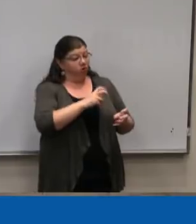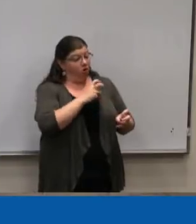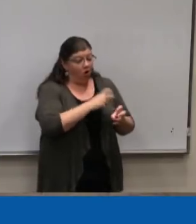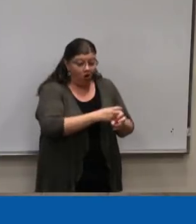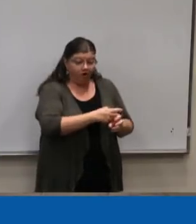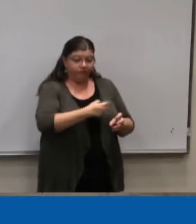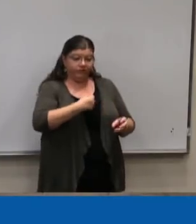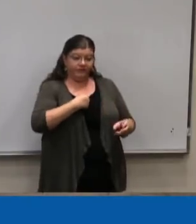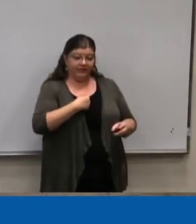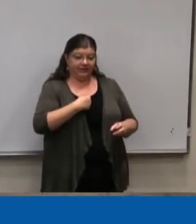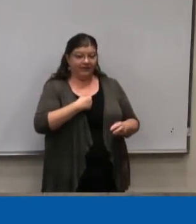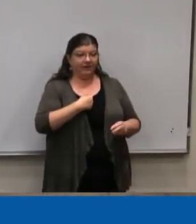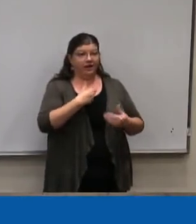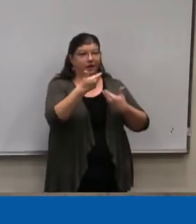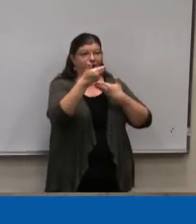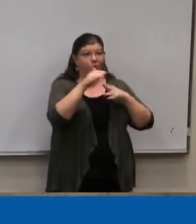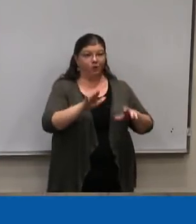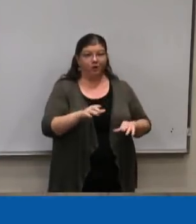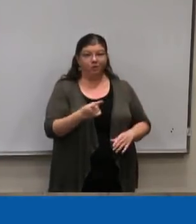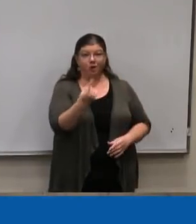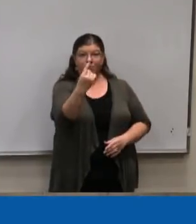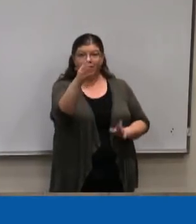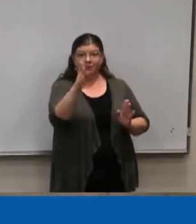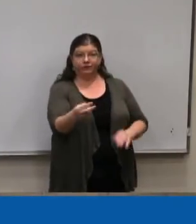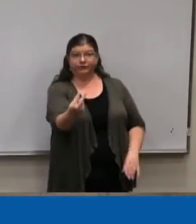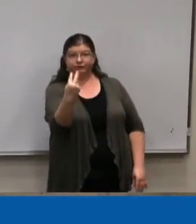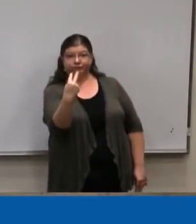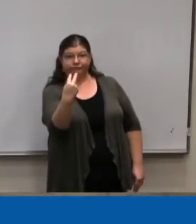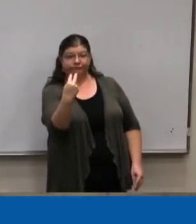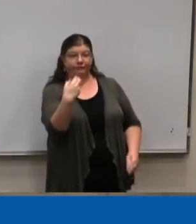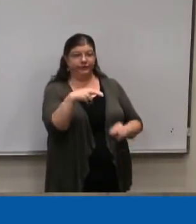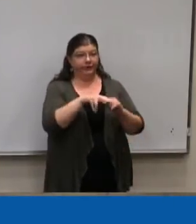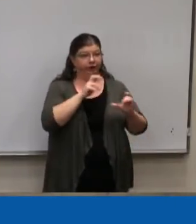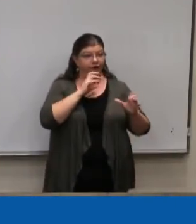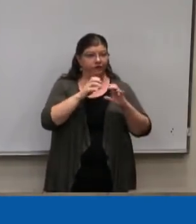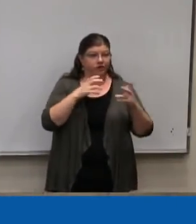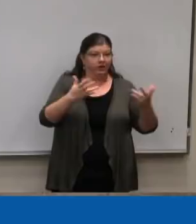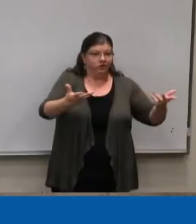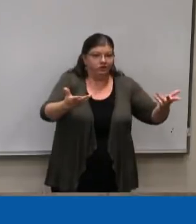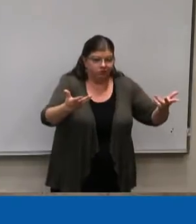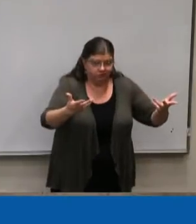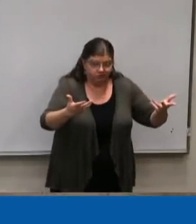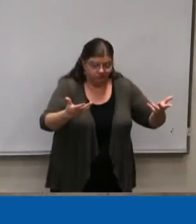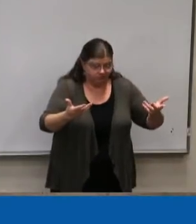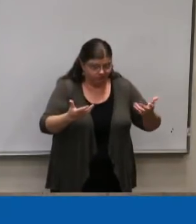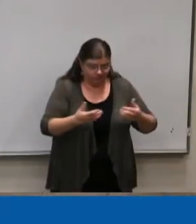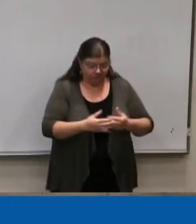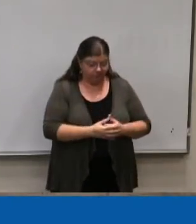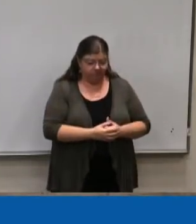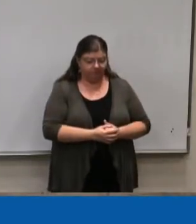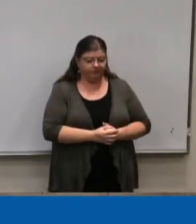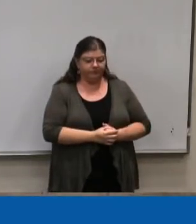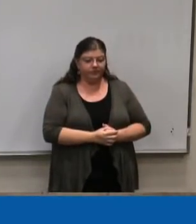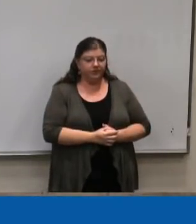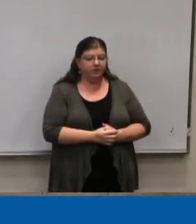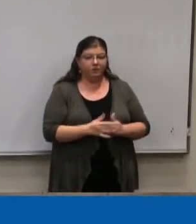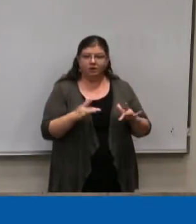to sit in a room with one person and, and just have a conversation with, with one person sitting in the audience.